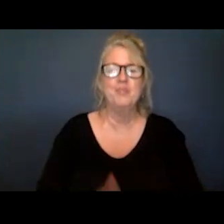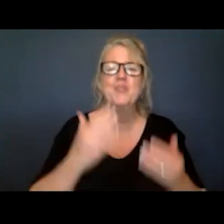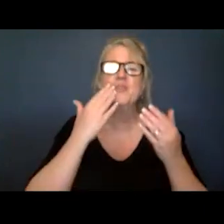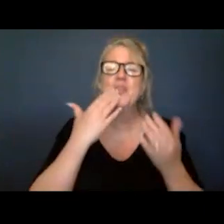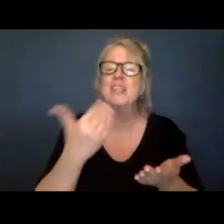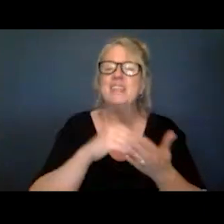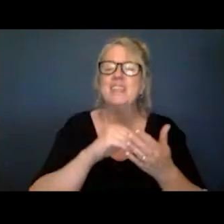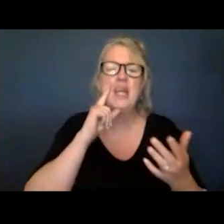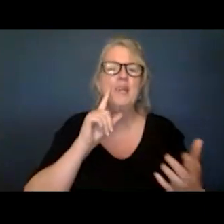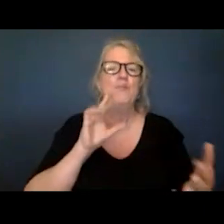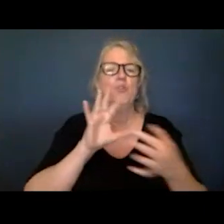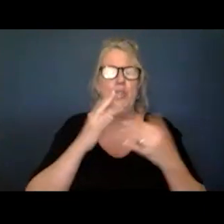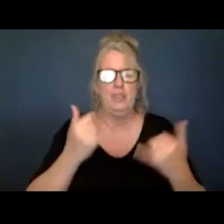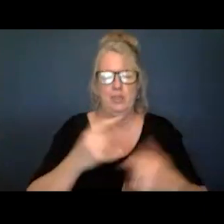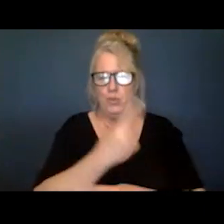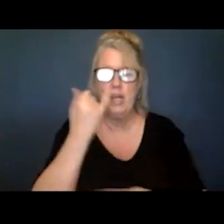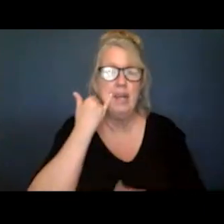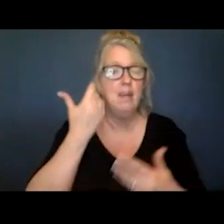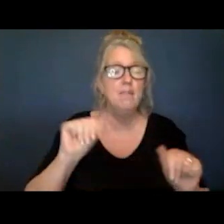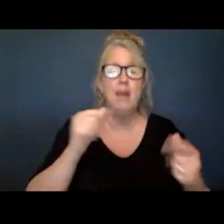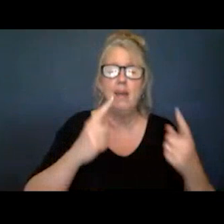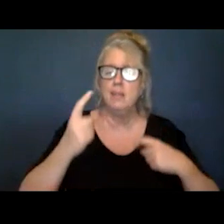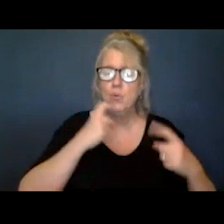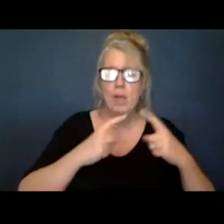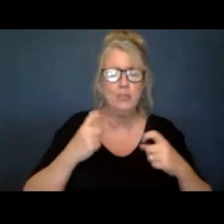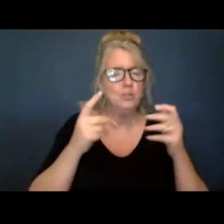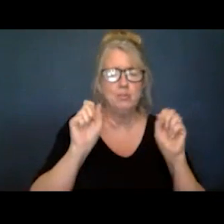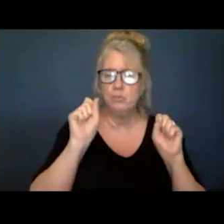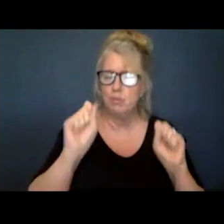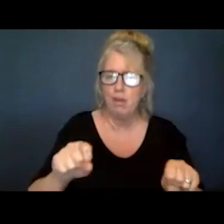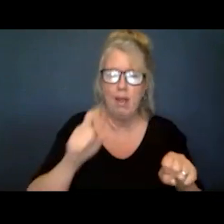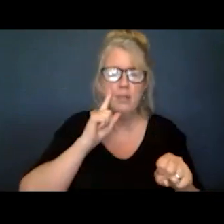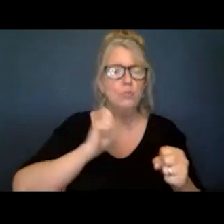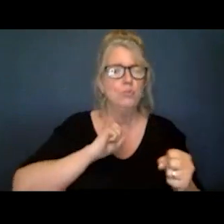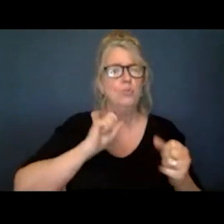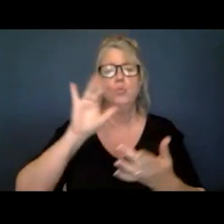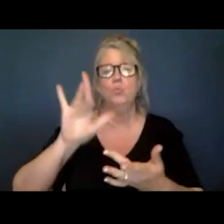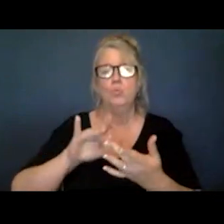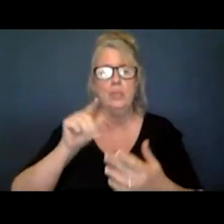joining us today. If you have questions, please don't hesitate to reach out to the DIF TA team